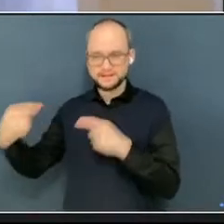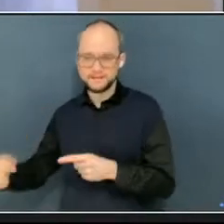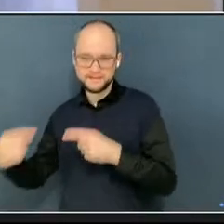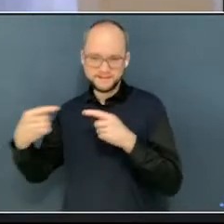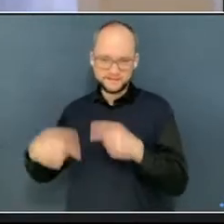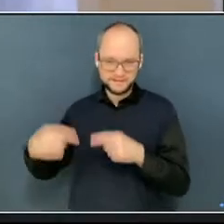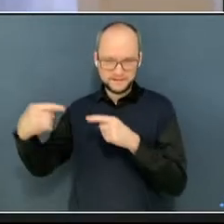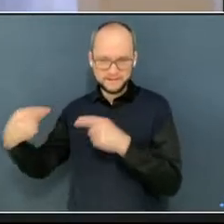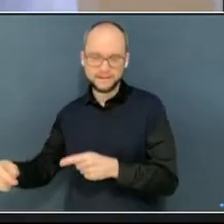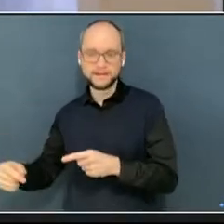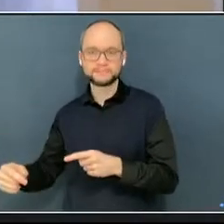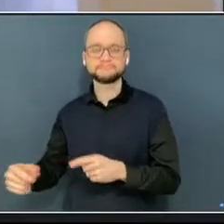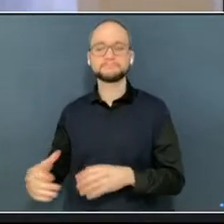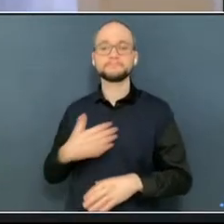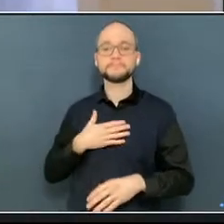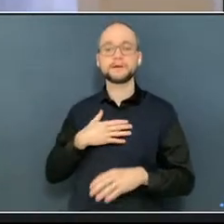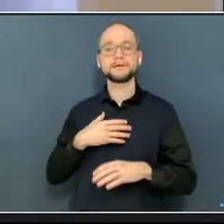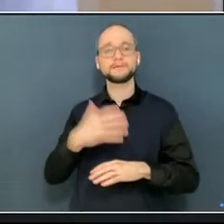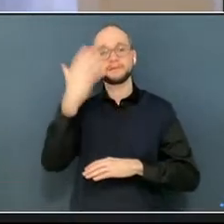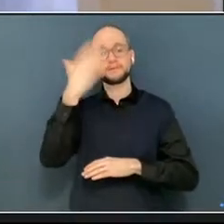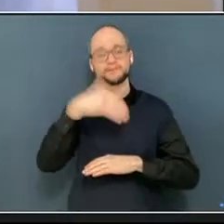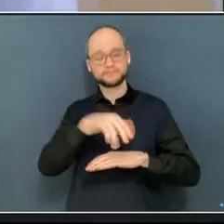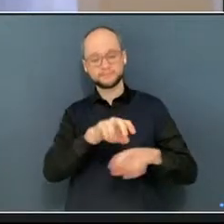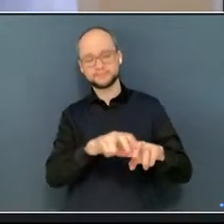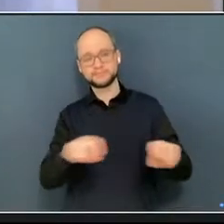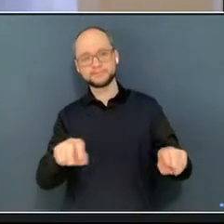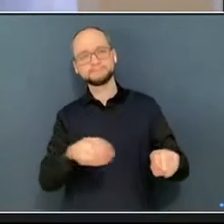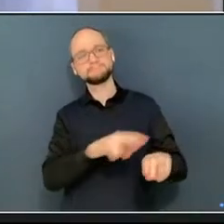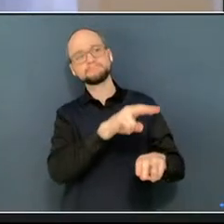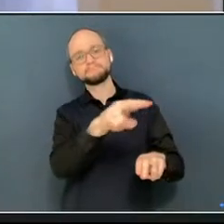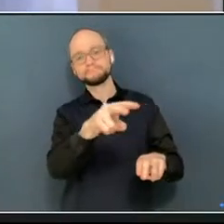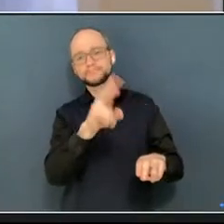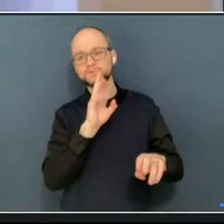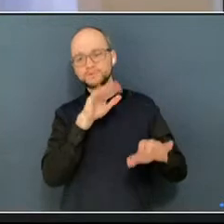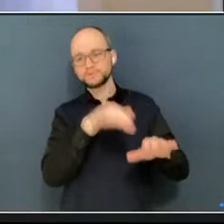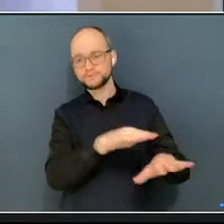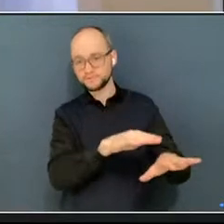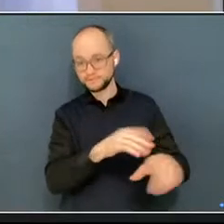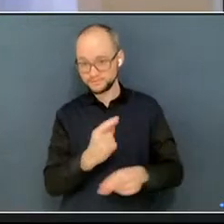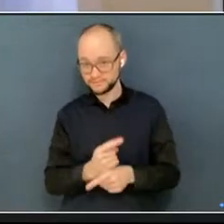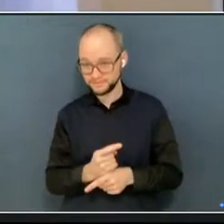But by the end of the day, or the end of the evening or the end of the night,